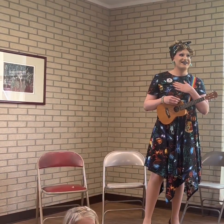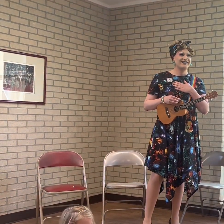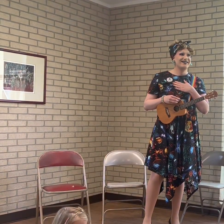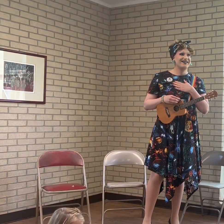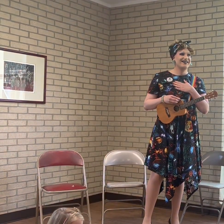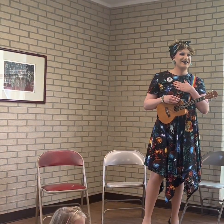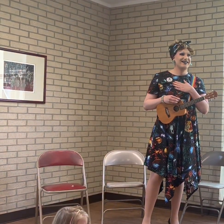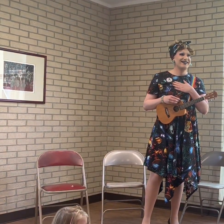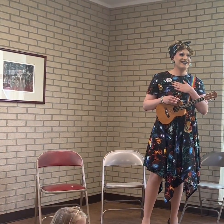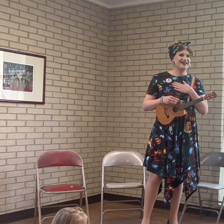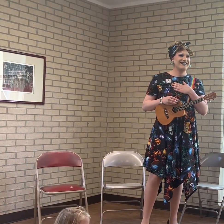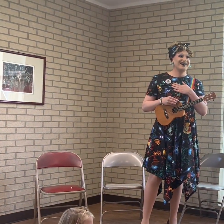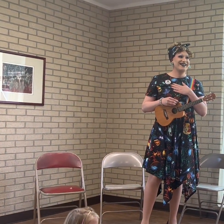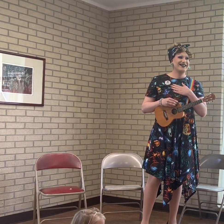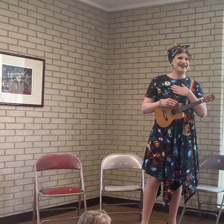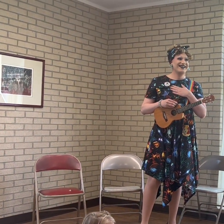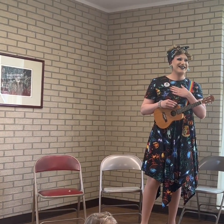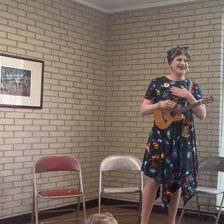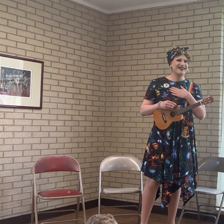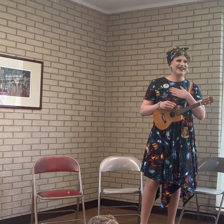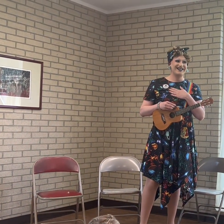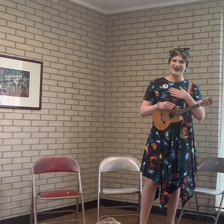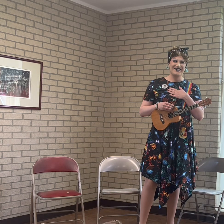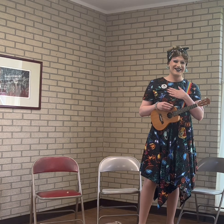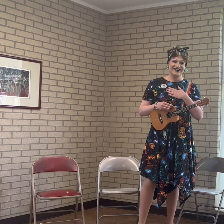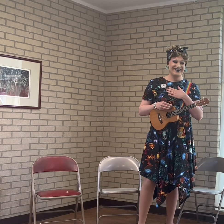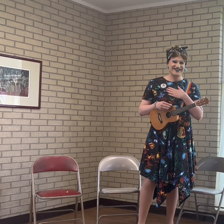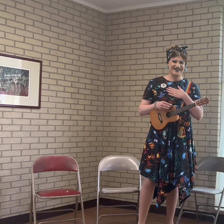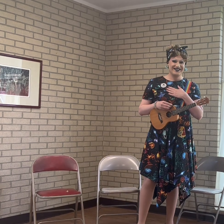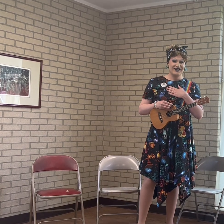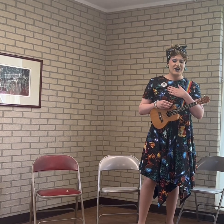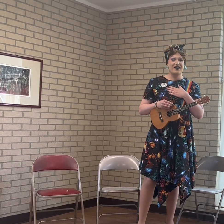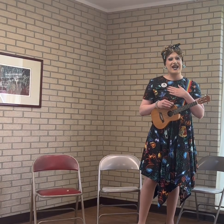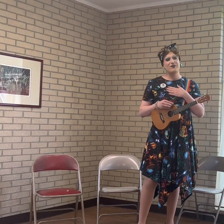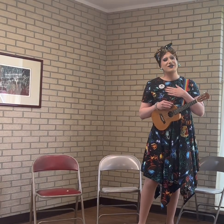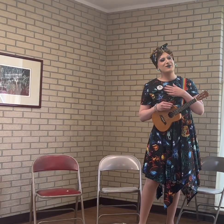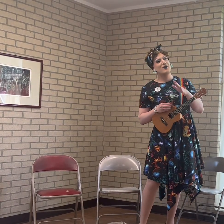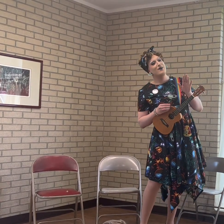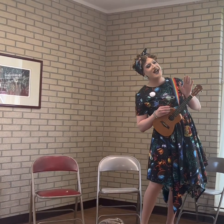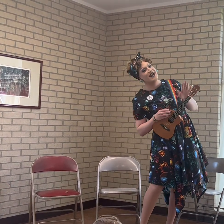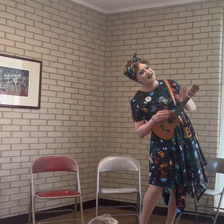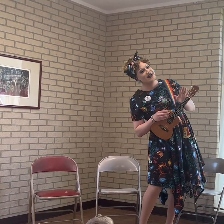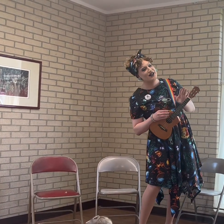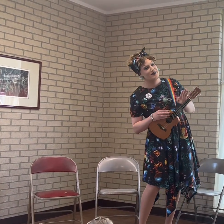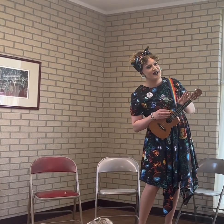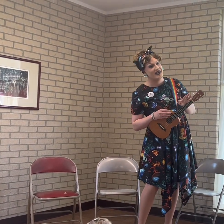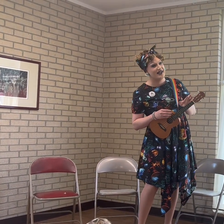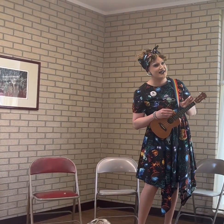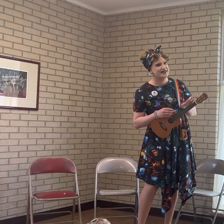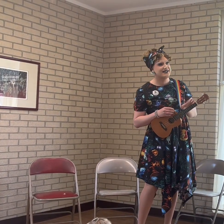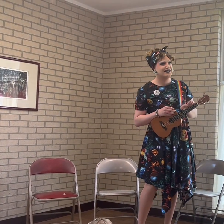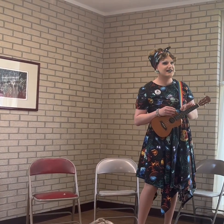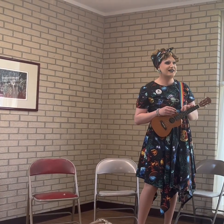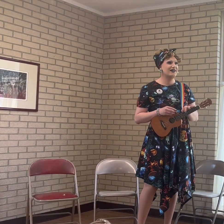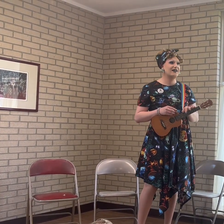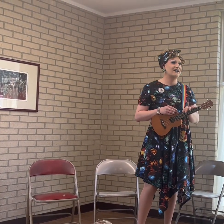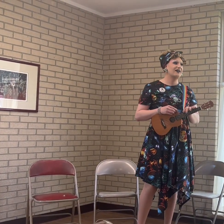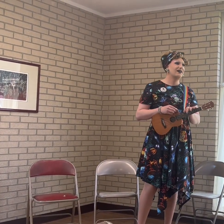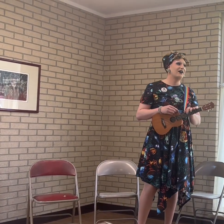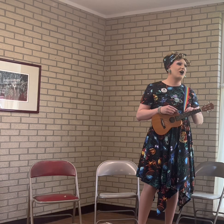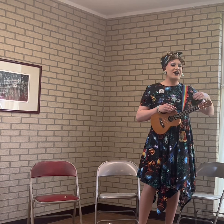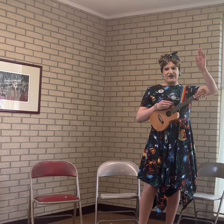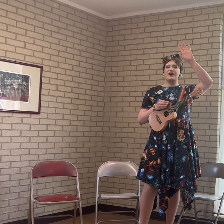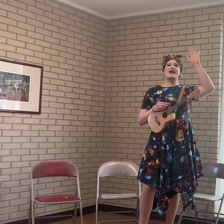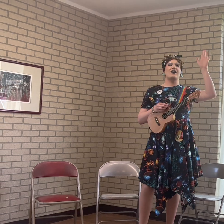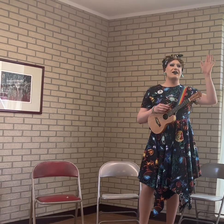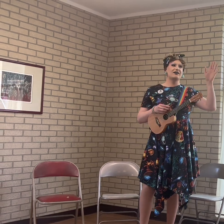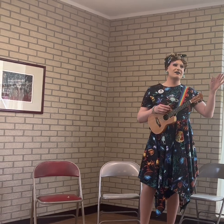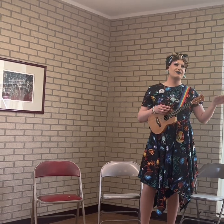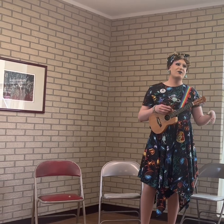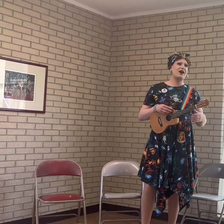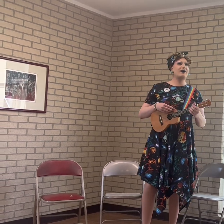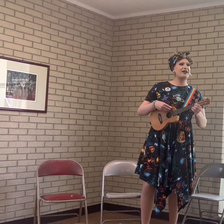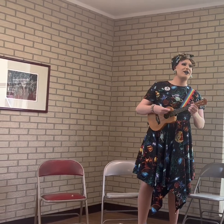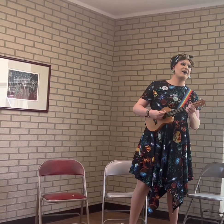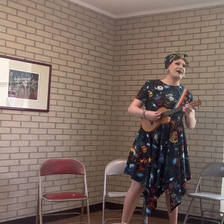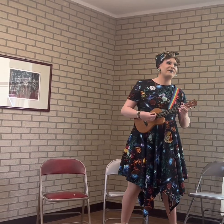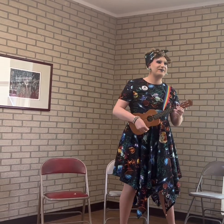Miss Cali: Okay, well, we'll wait a little bit. Okay they're here! Well you know what?